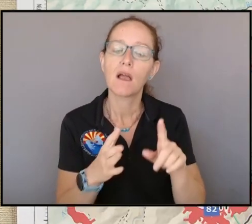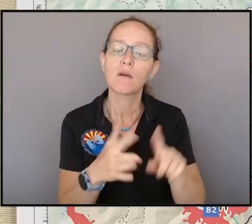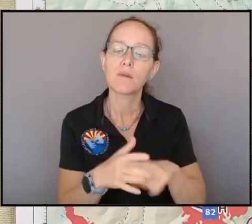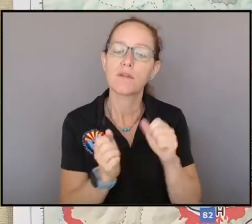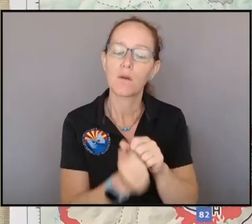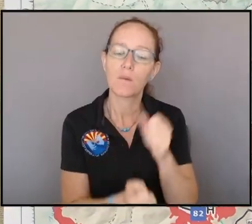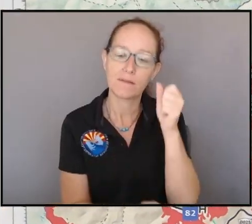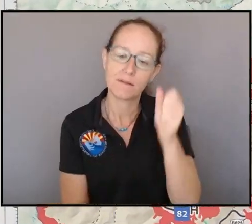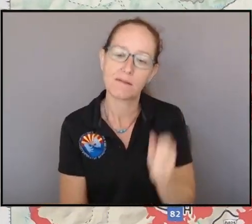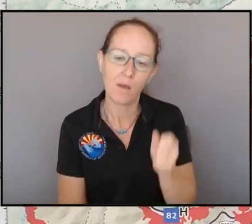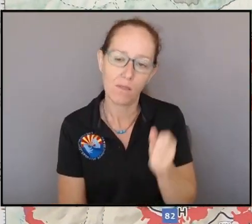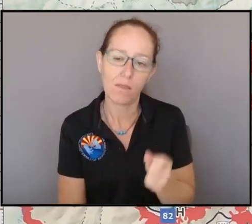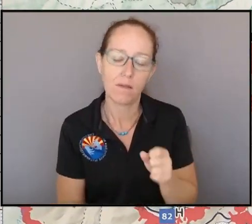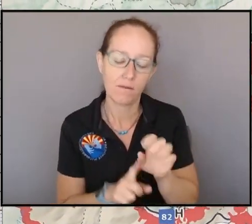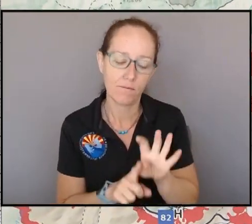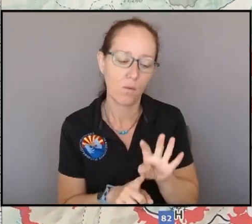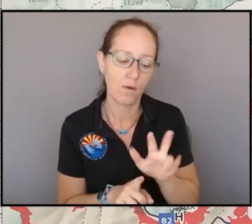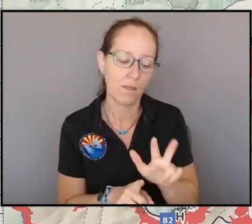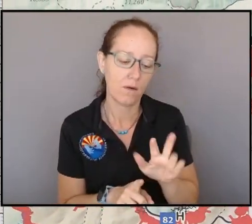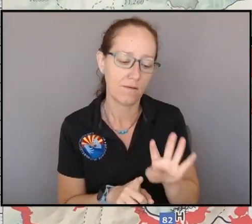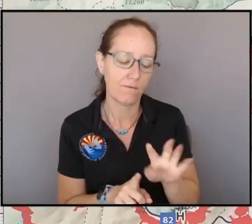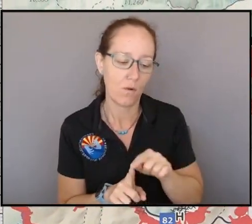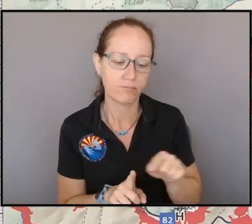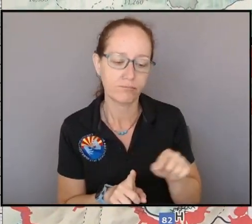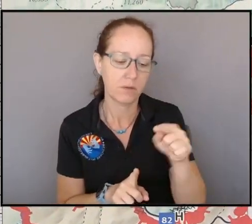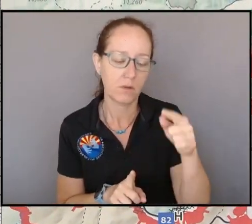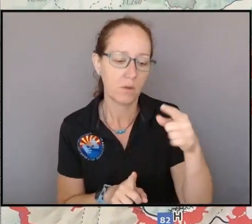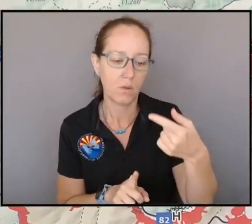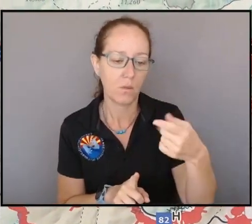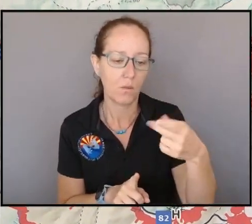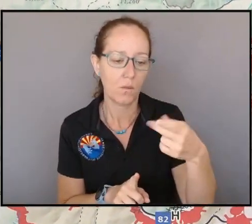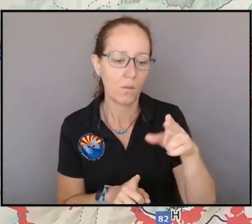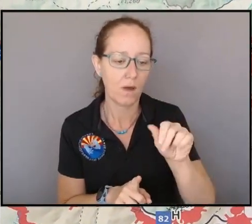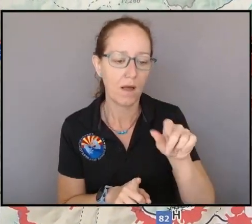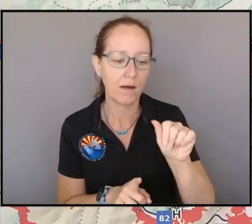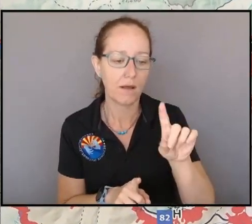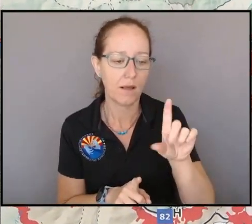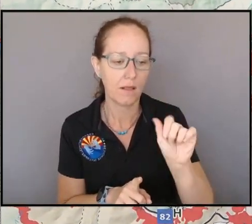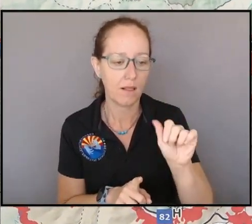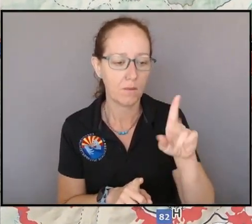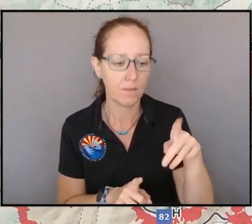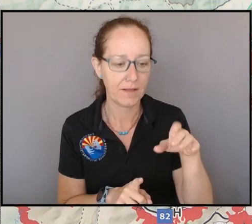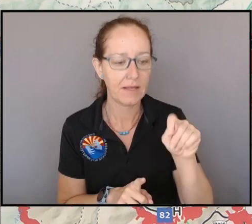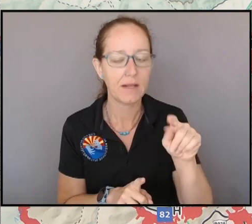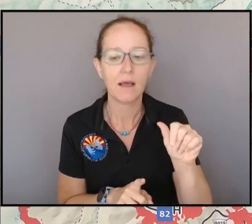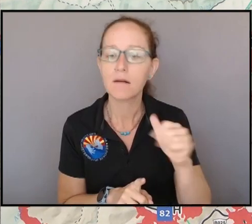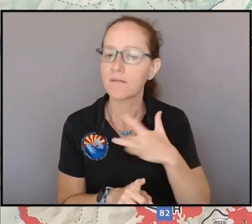Guadalupita. We're really confident that the fire's going to hold along there to the point where they're